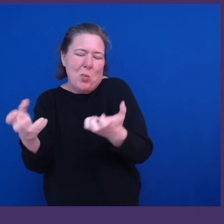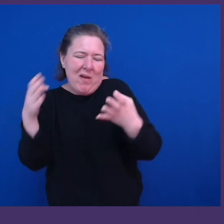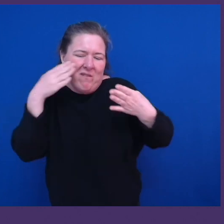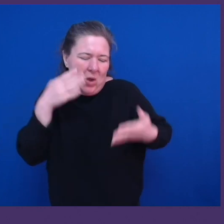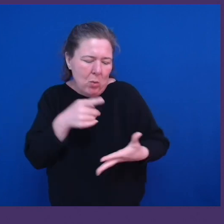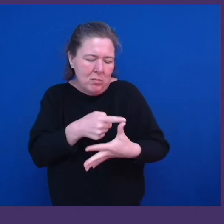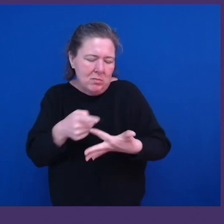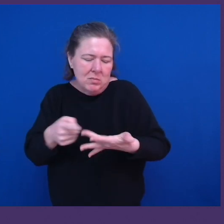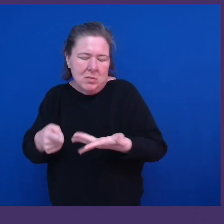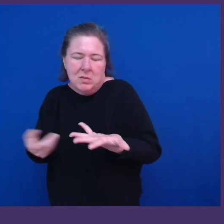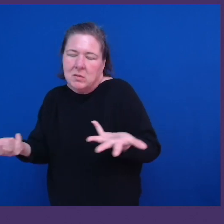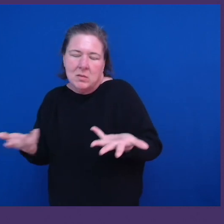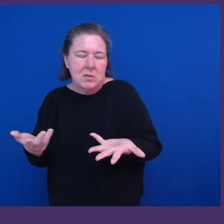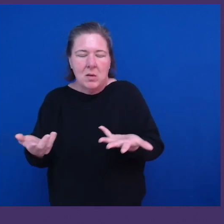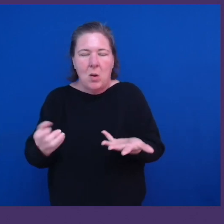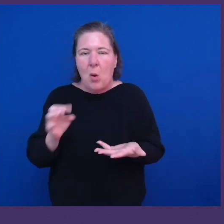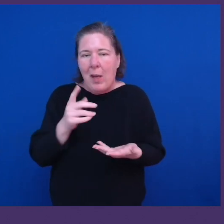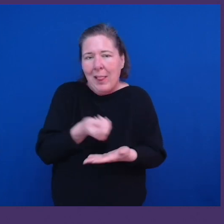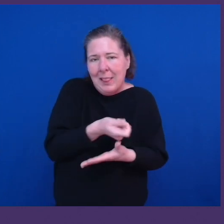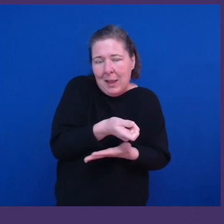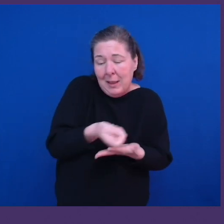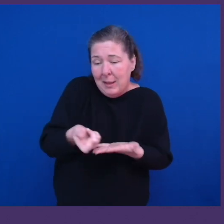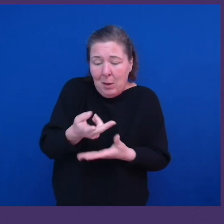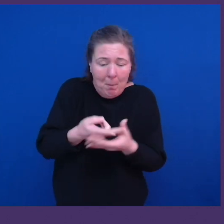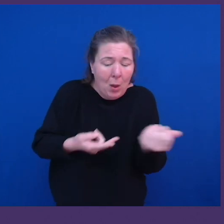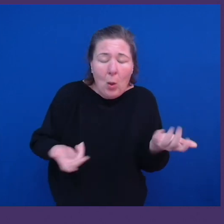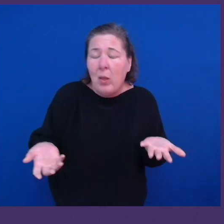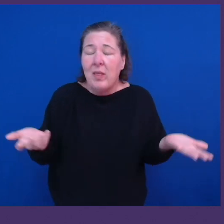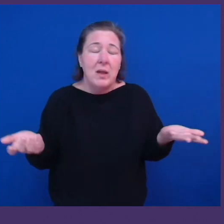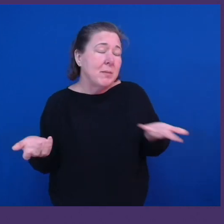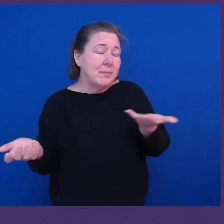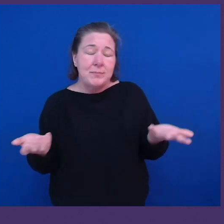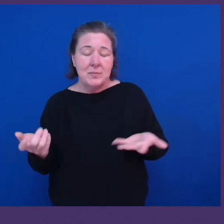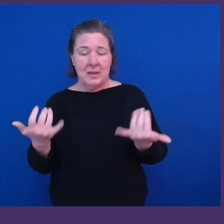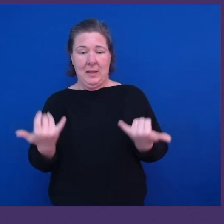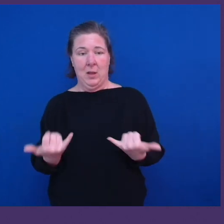or whether it's a little bit of both. This time, we'll start with Maria to